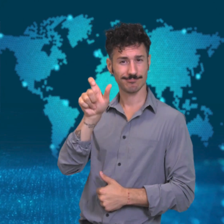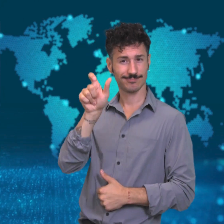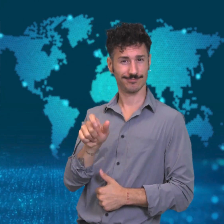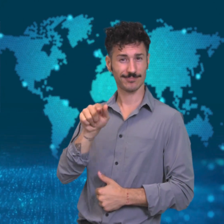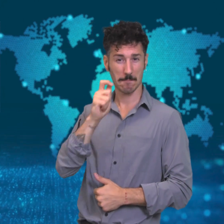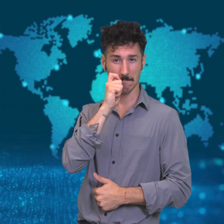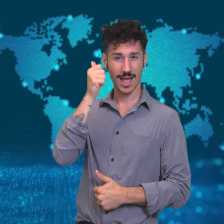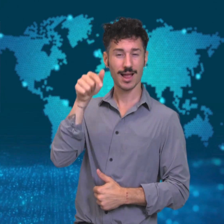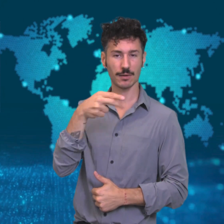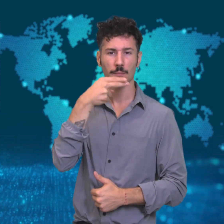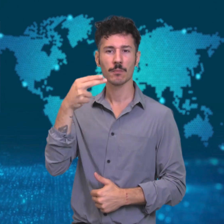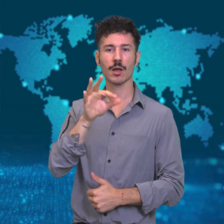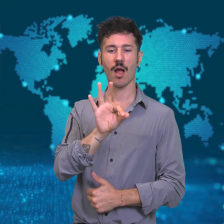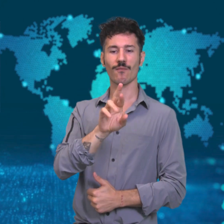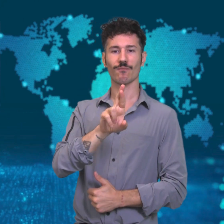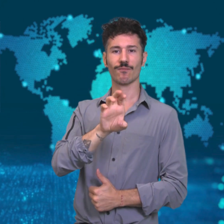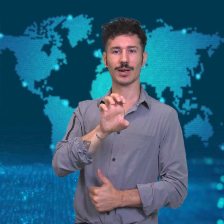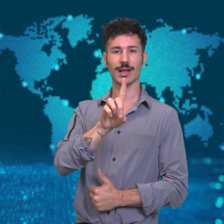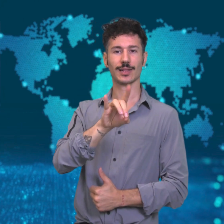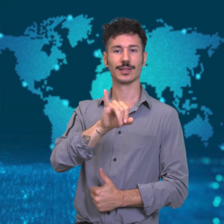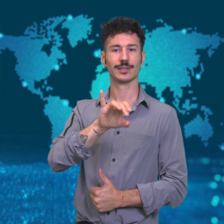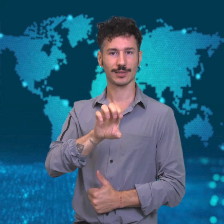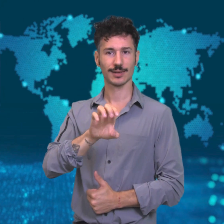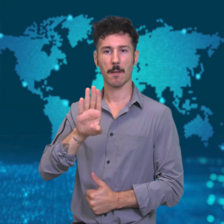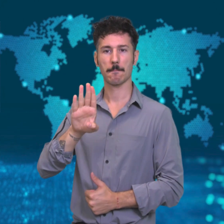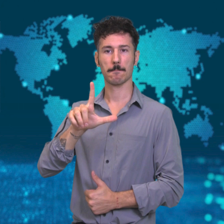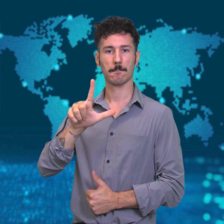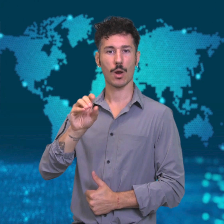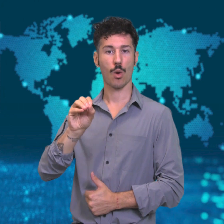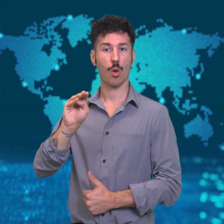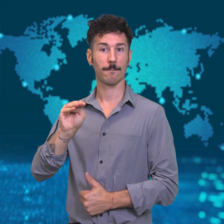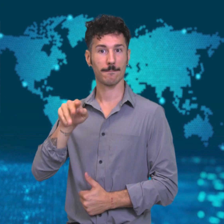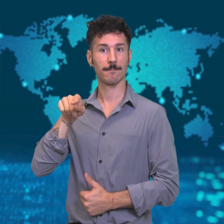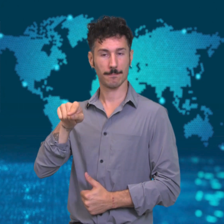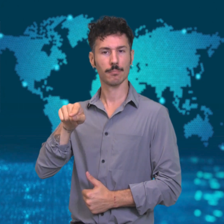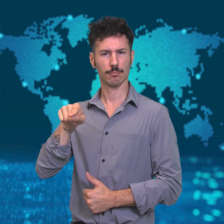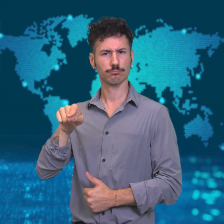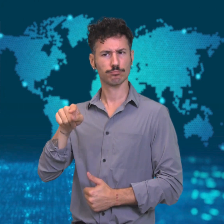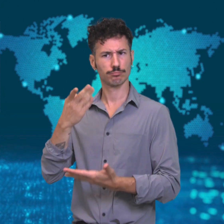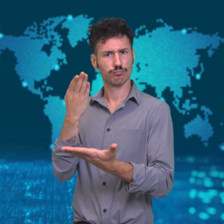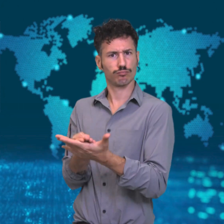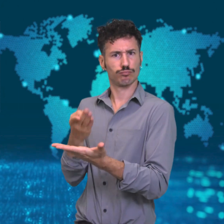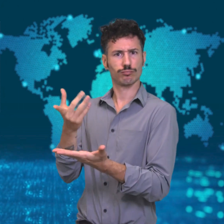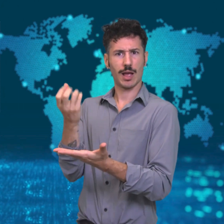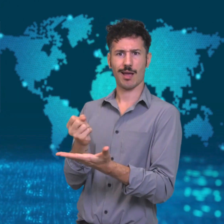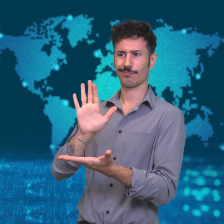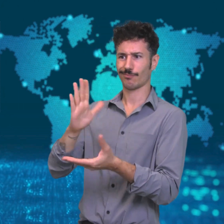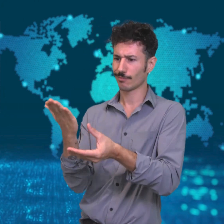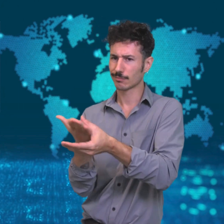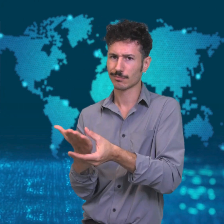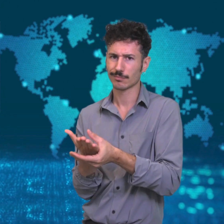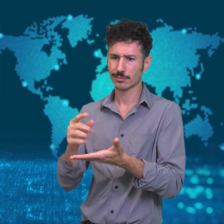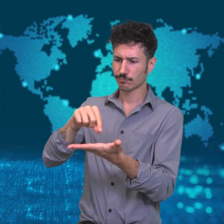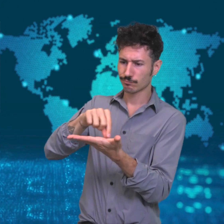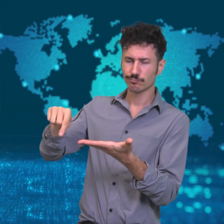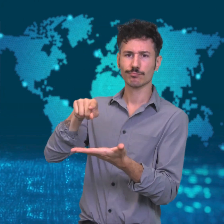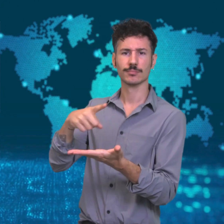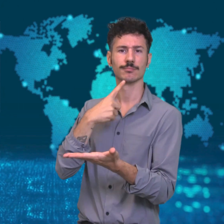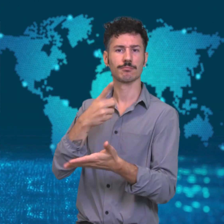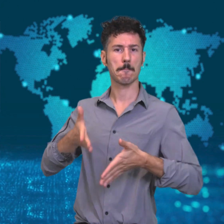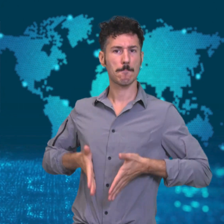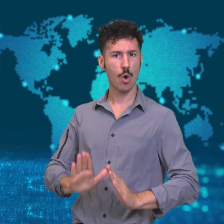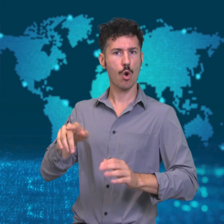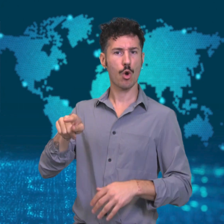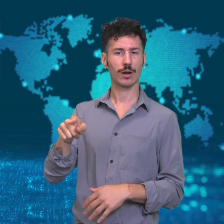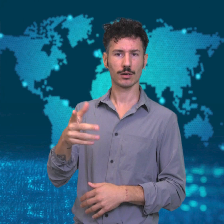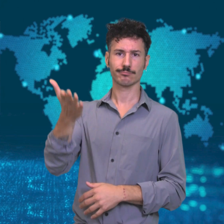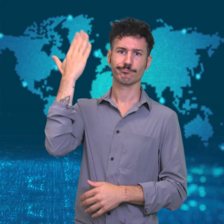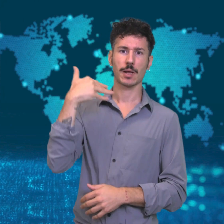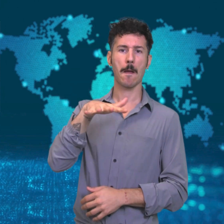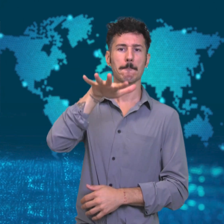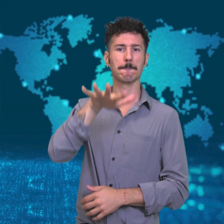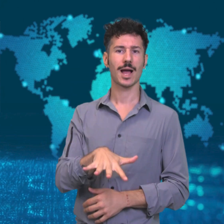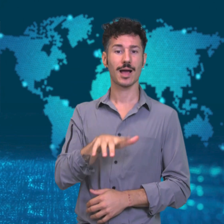The man, Fredie Blom, has documents that show he was born in May 1904.